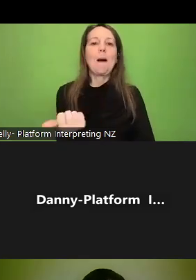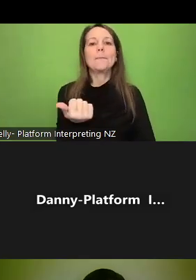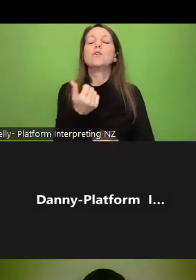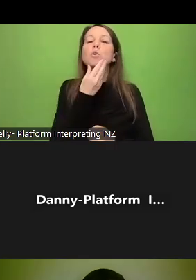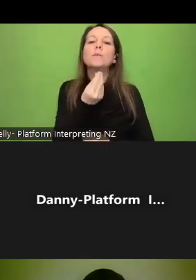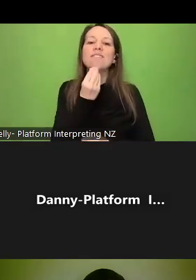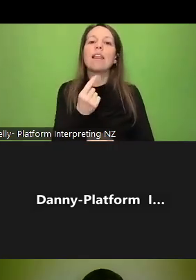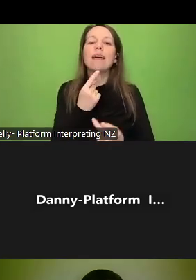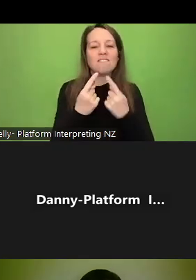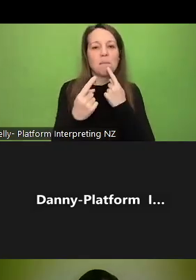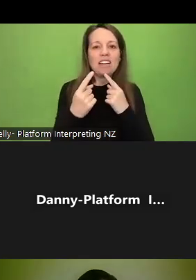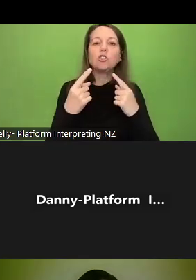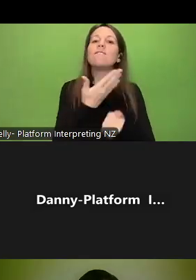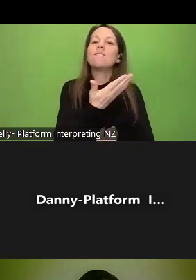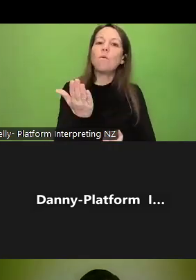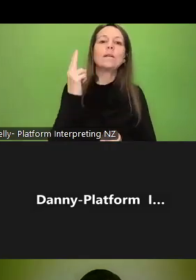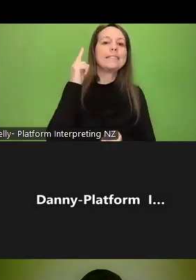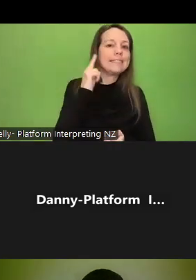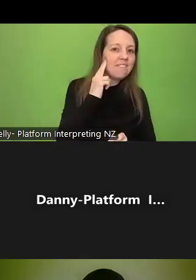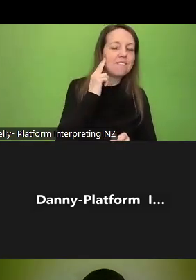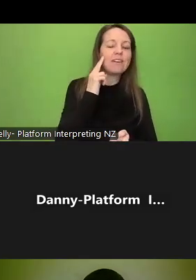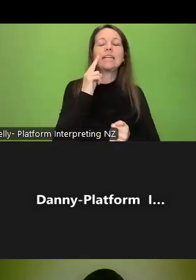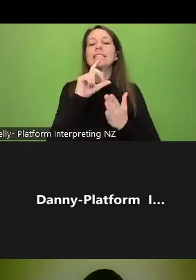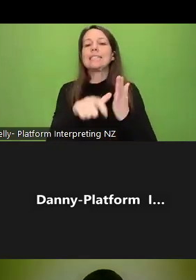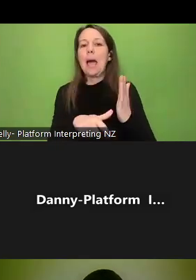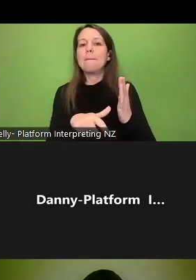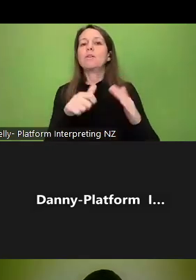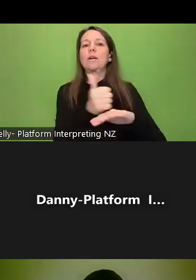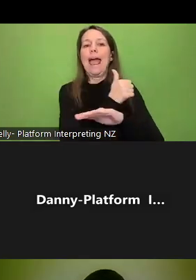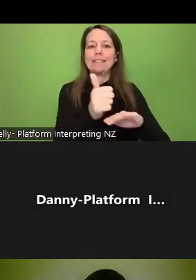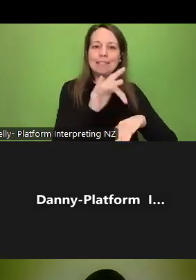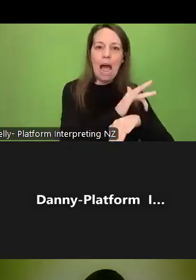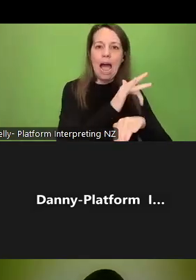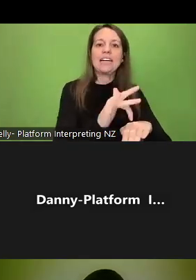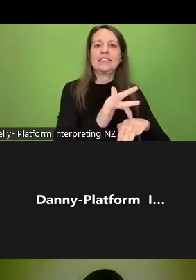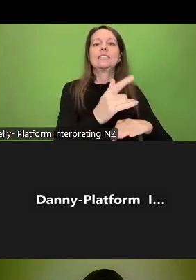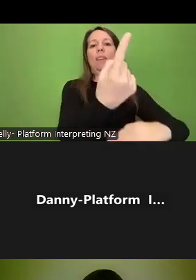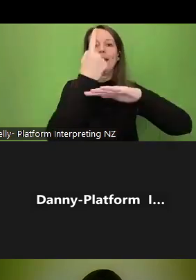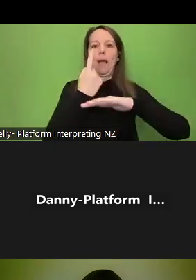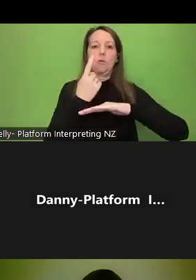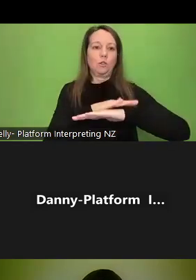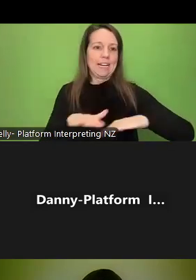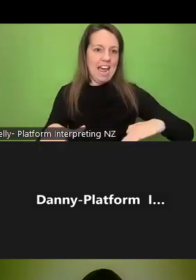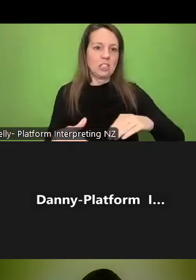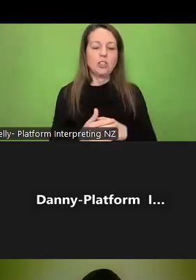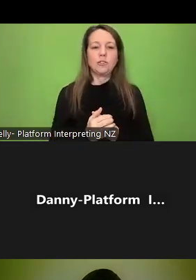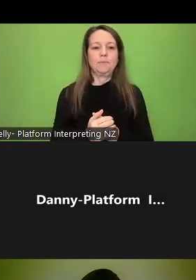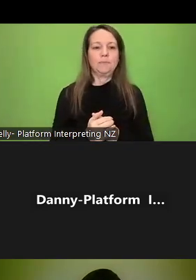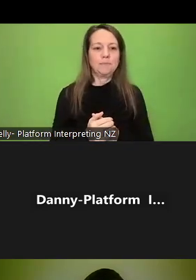for Deaf and disabled artists on stage, with this access integration.